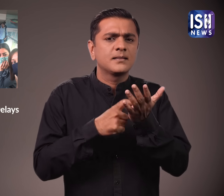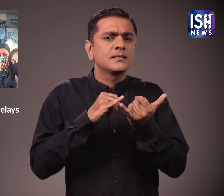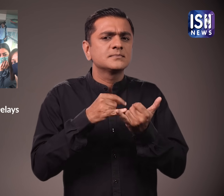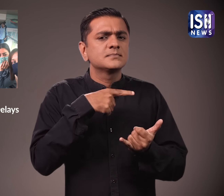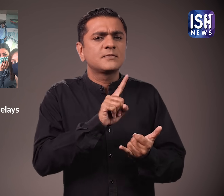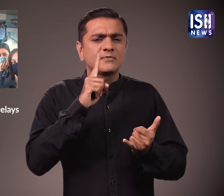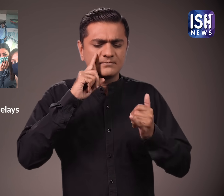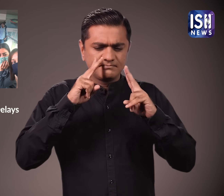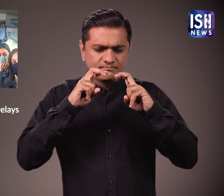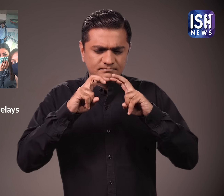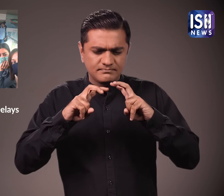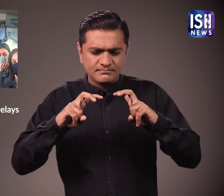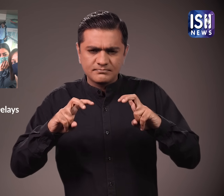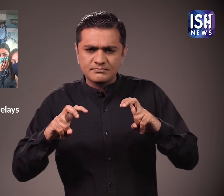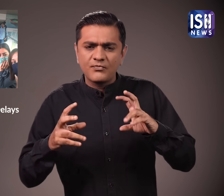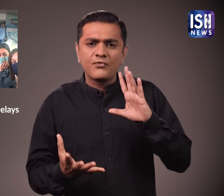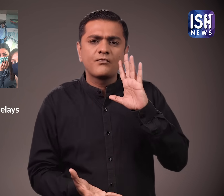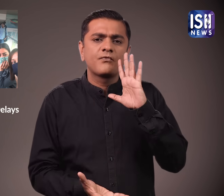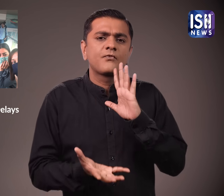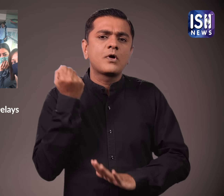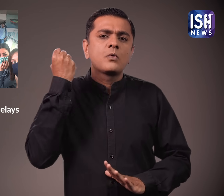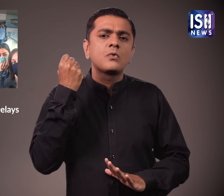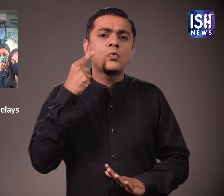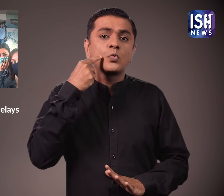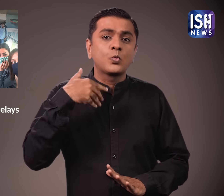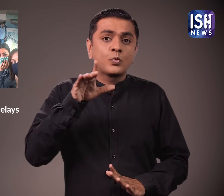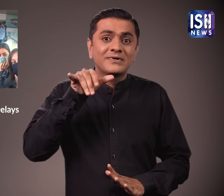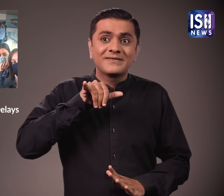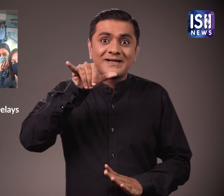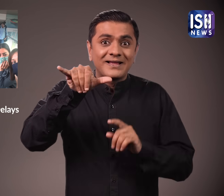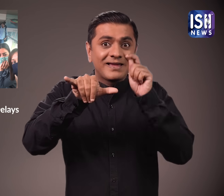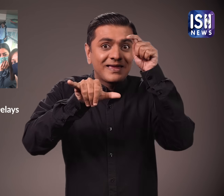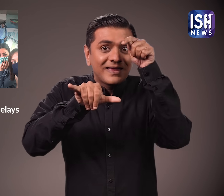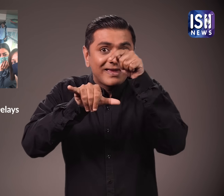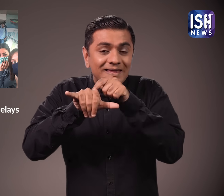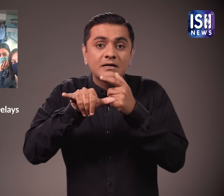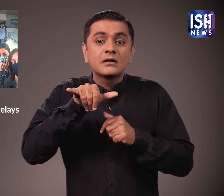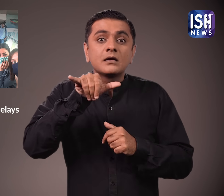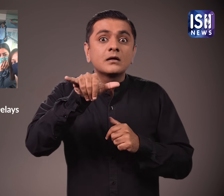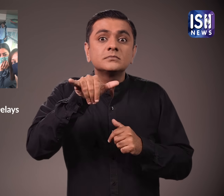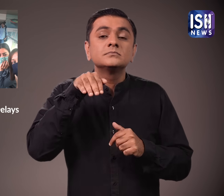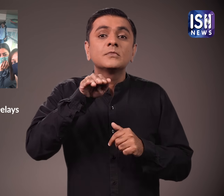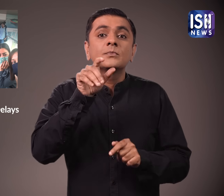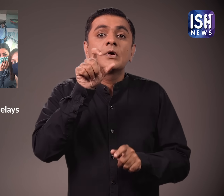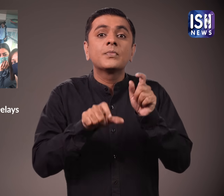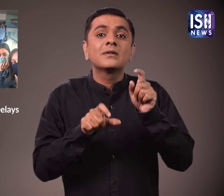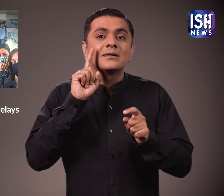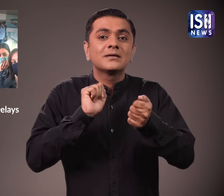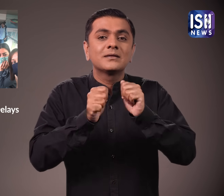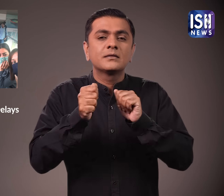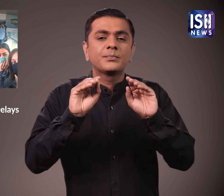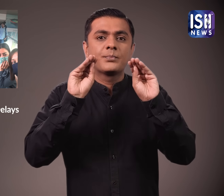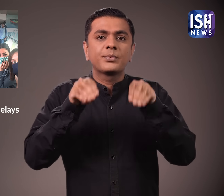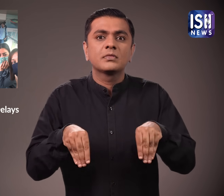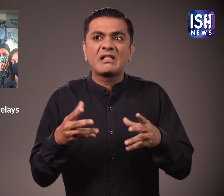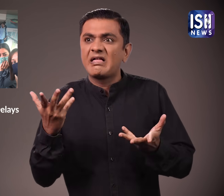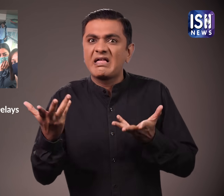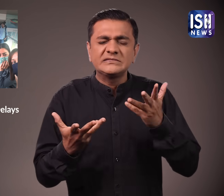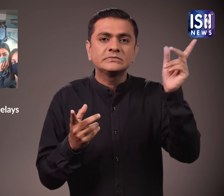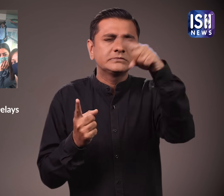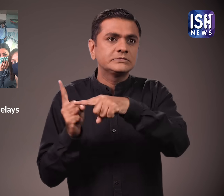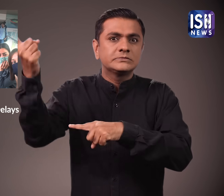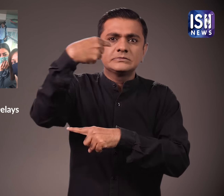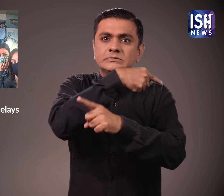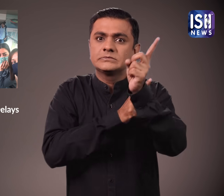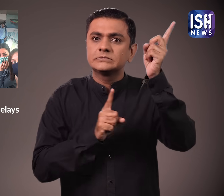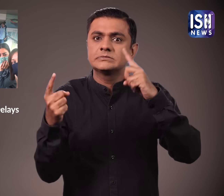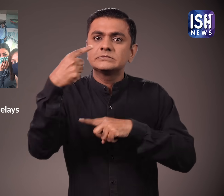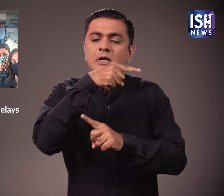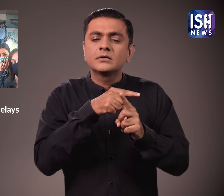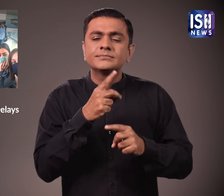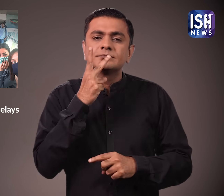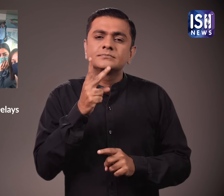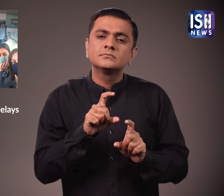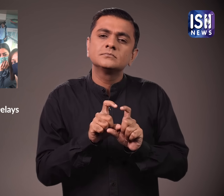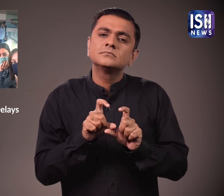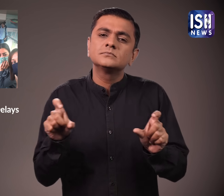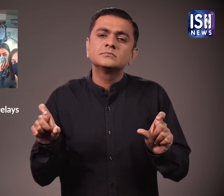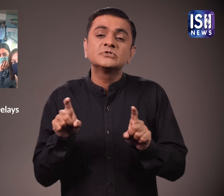Ranveer Shorey on his on own discovered that the delay was because of shortage of pilots and not fog.